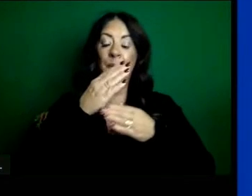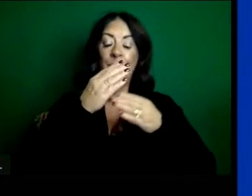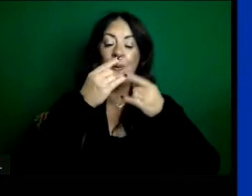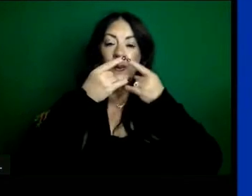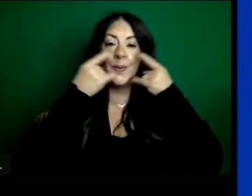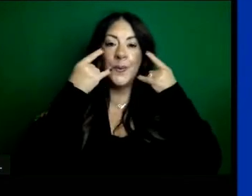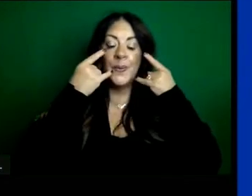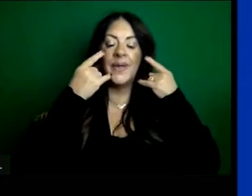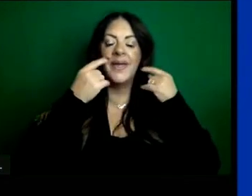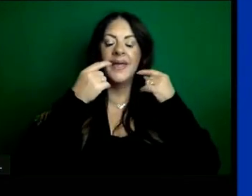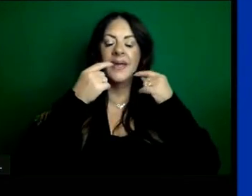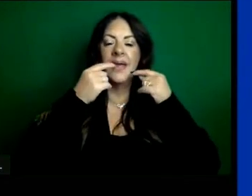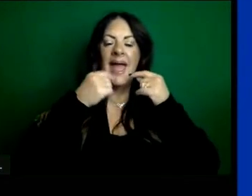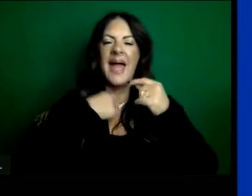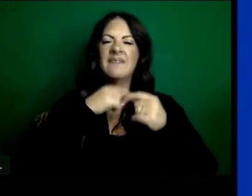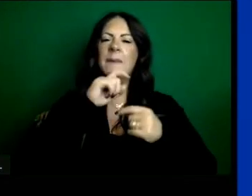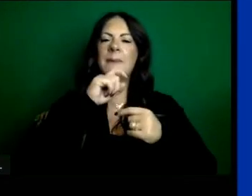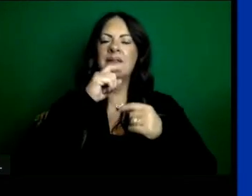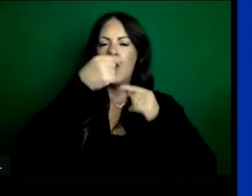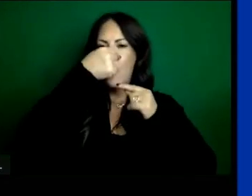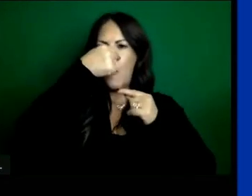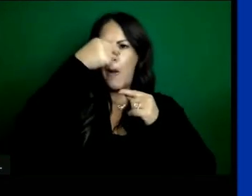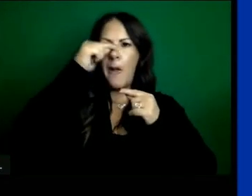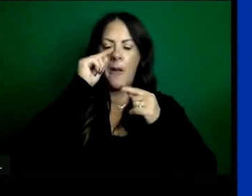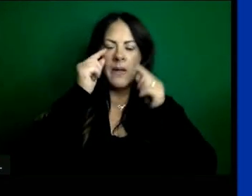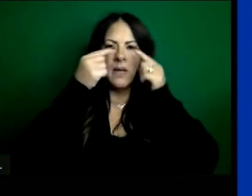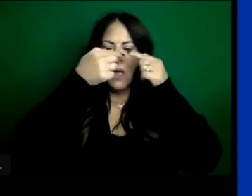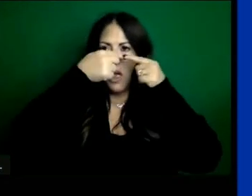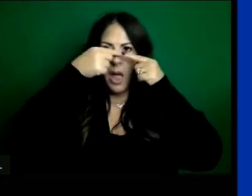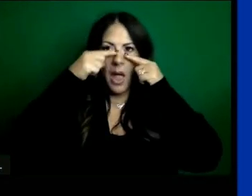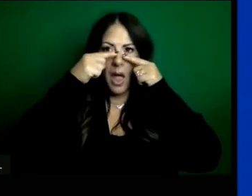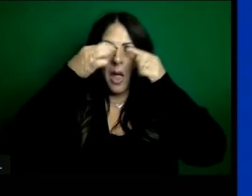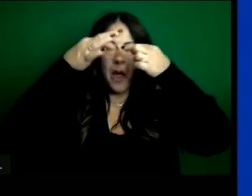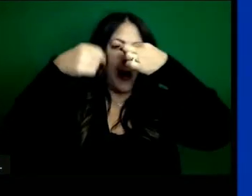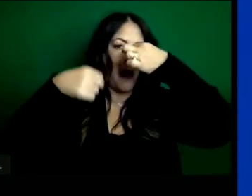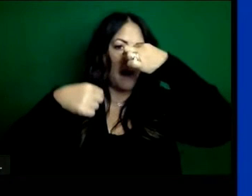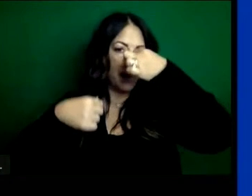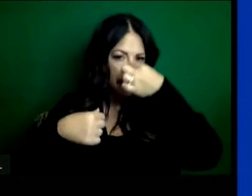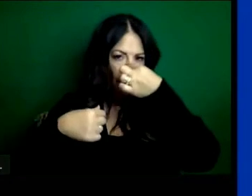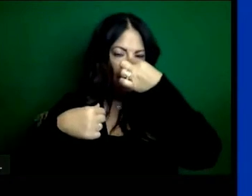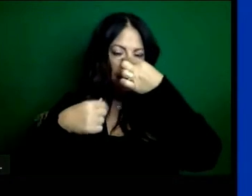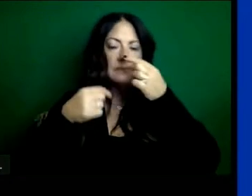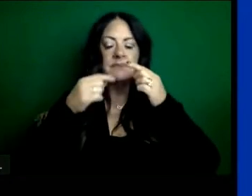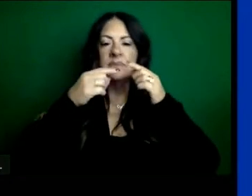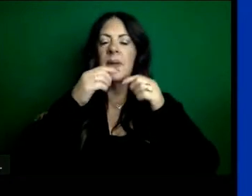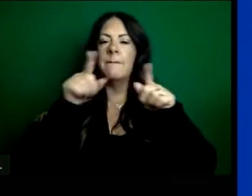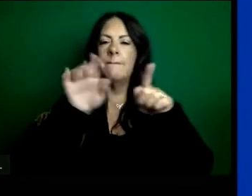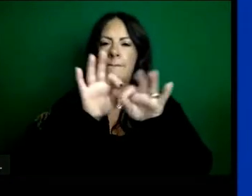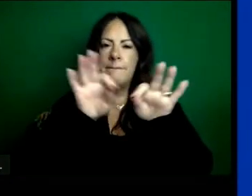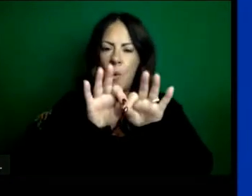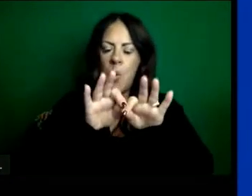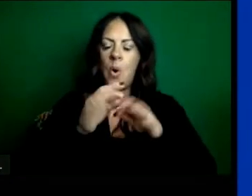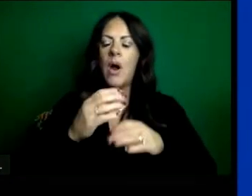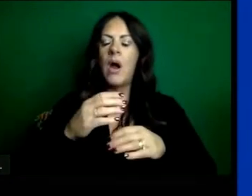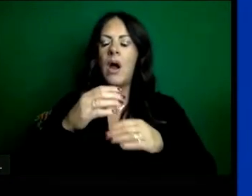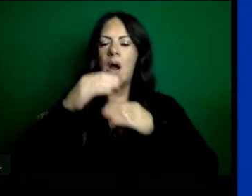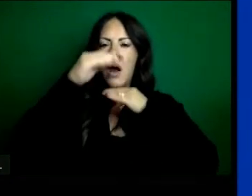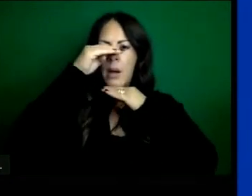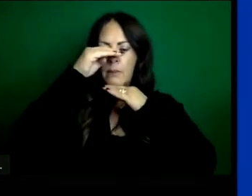FACE COVERINGS. THEY OFTEN COME WITH A METAL